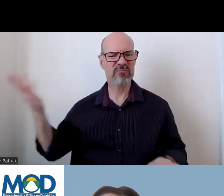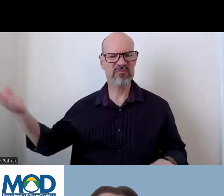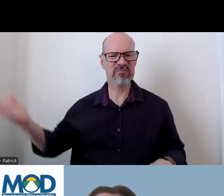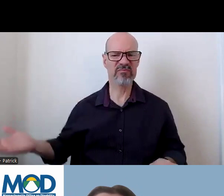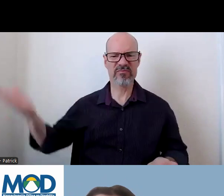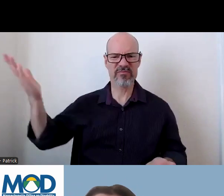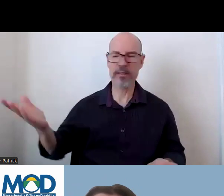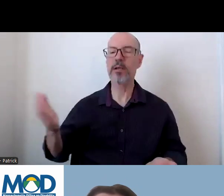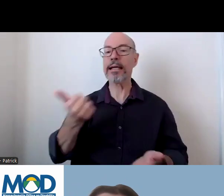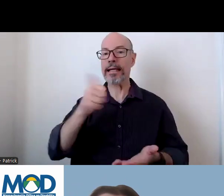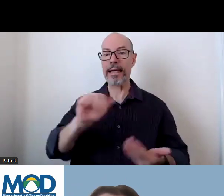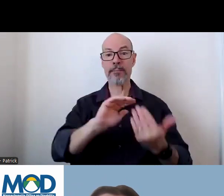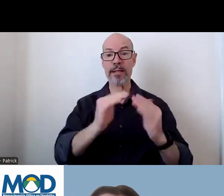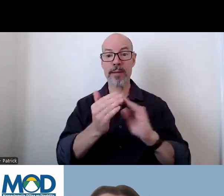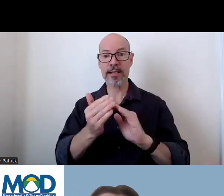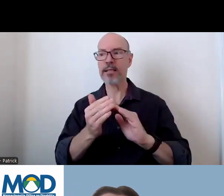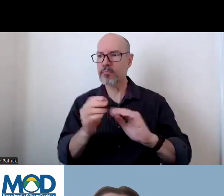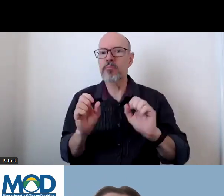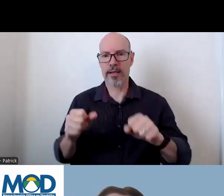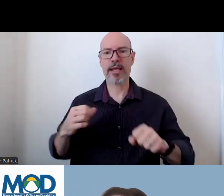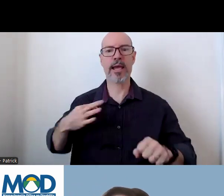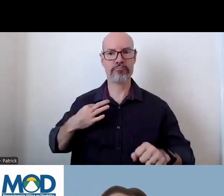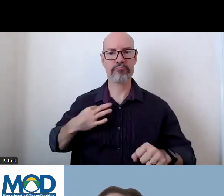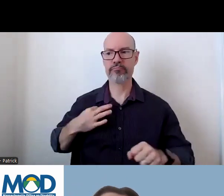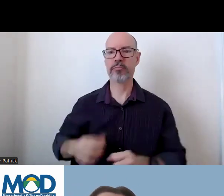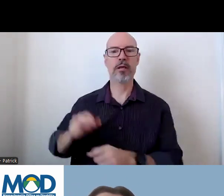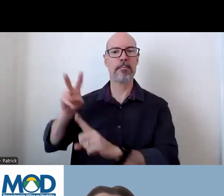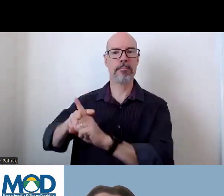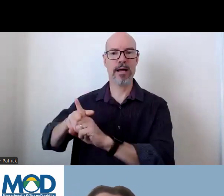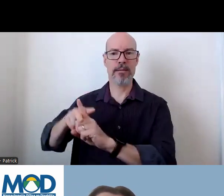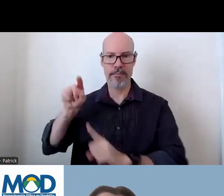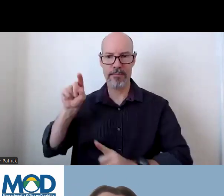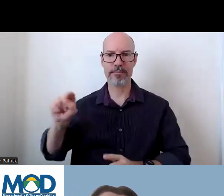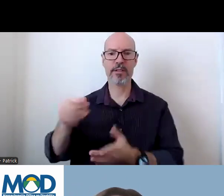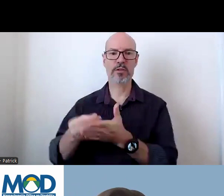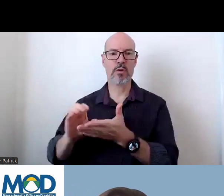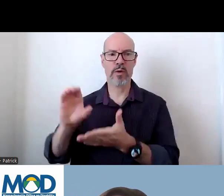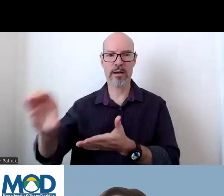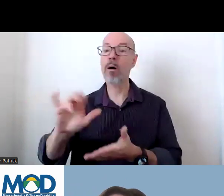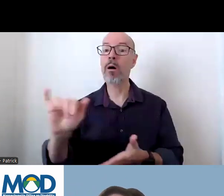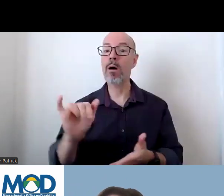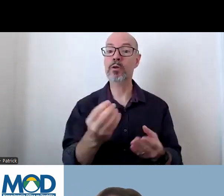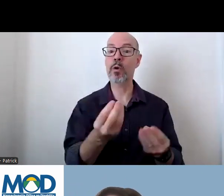All Massachusetts momentums are eligible to apply for this grant, and also municipally